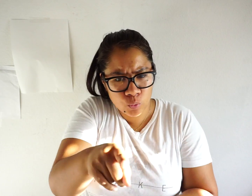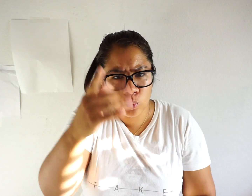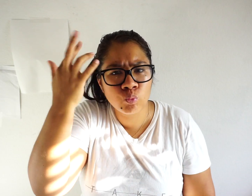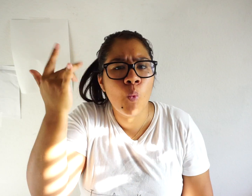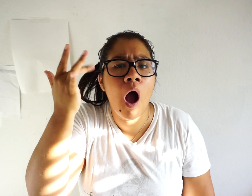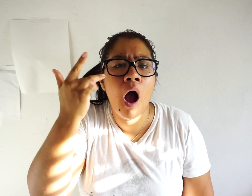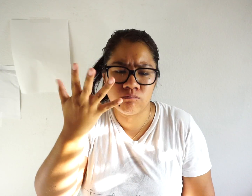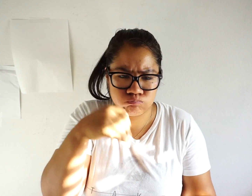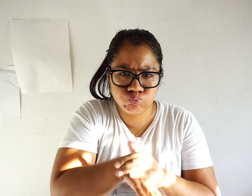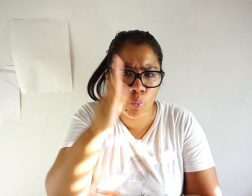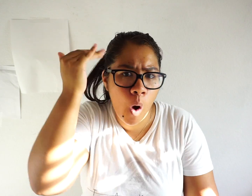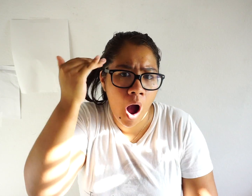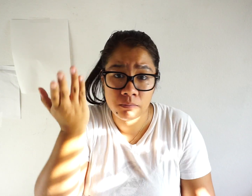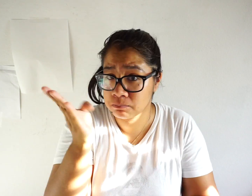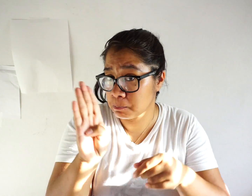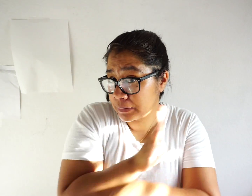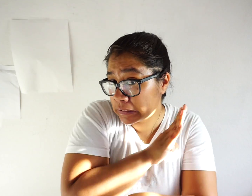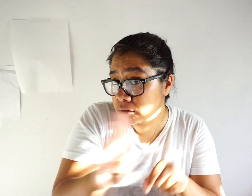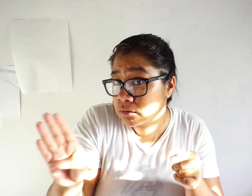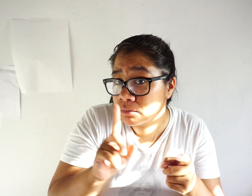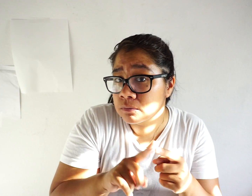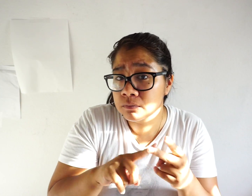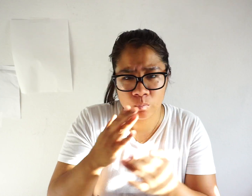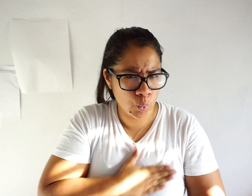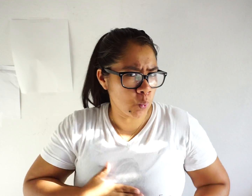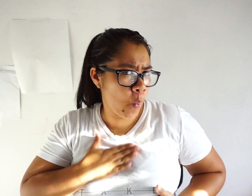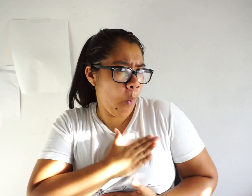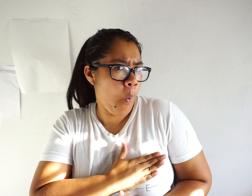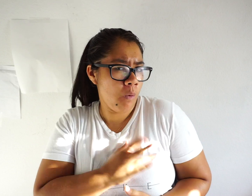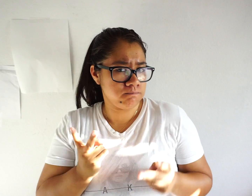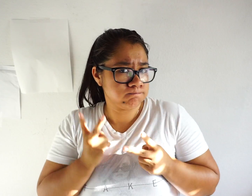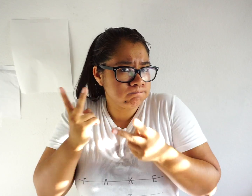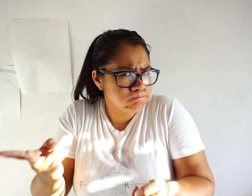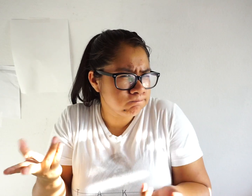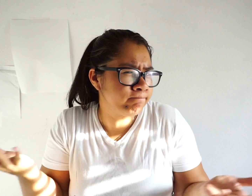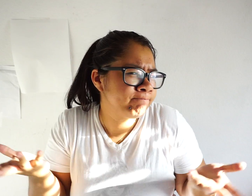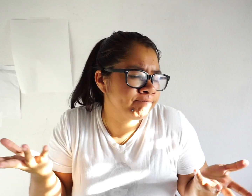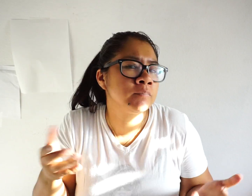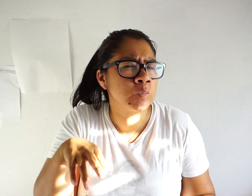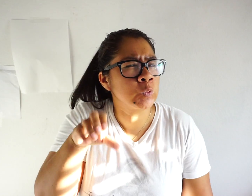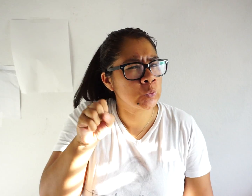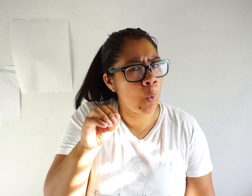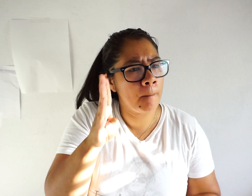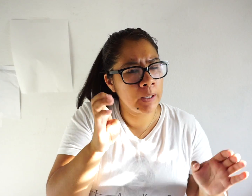Why do you want to enter that specific country? For business? For vacation? For visiting? Etc.